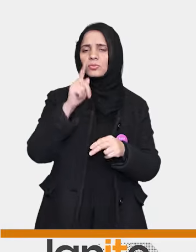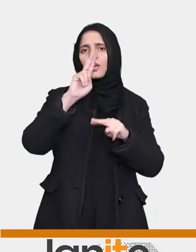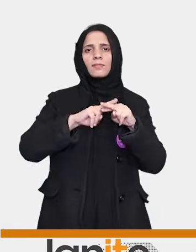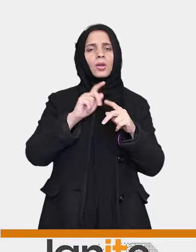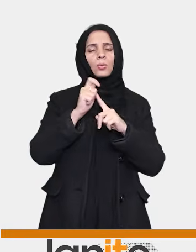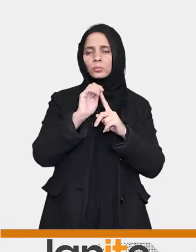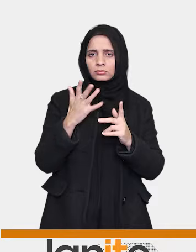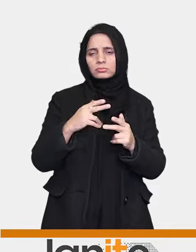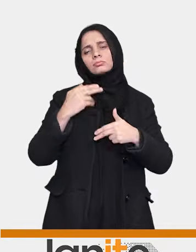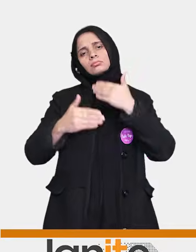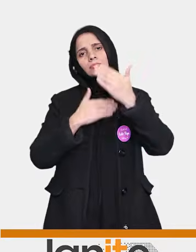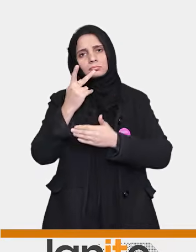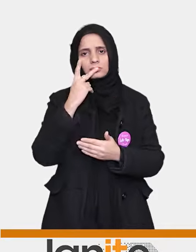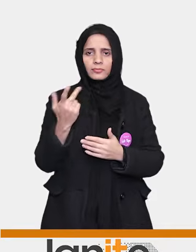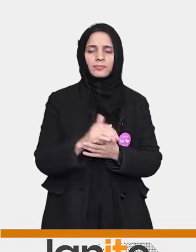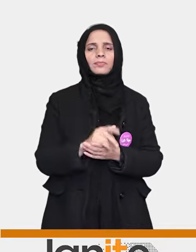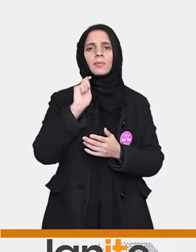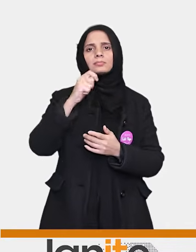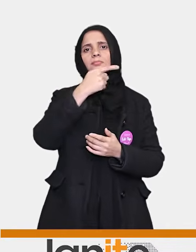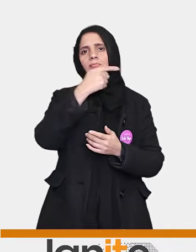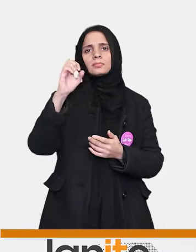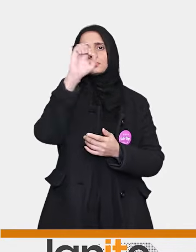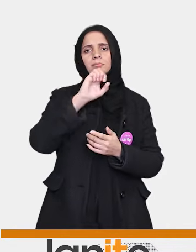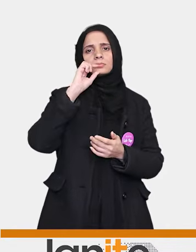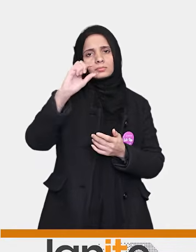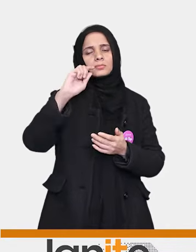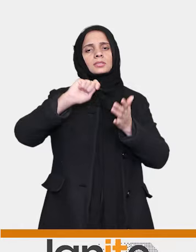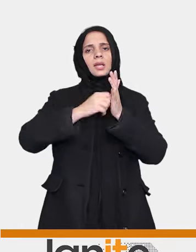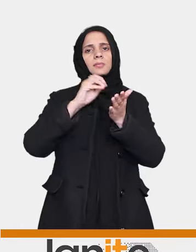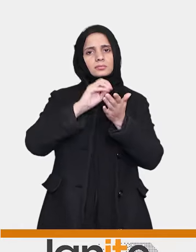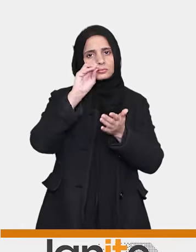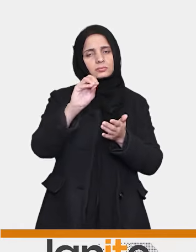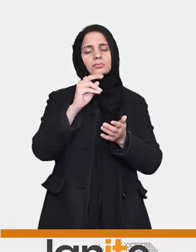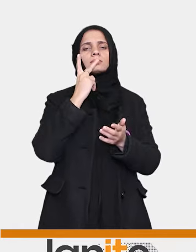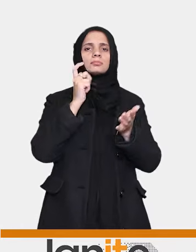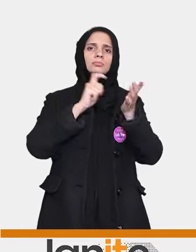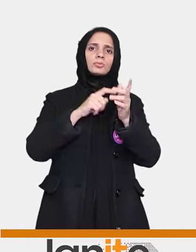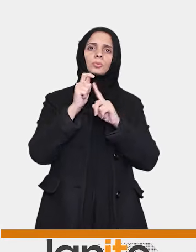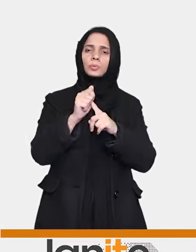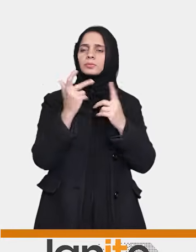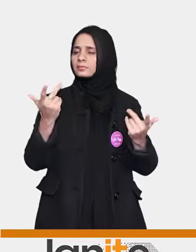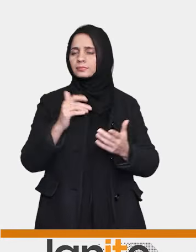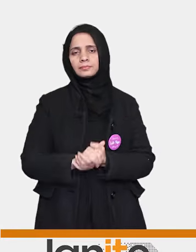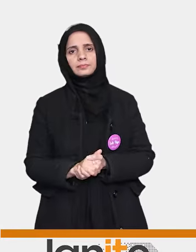then fill in your email address, user name, password. And below here it asks you, ‘Are you a freelancer?’ or ‘Are you an employer?’